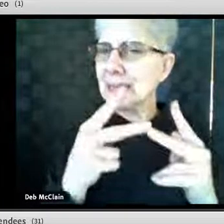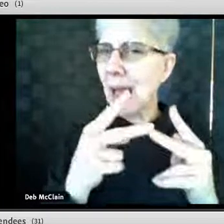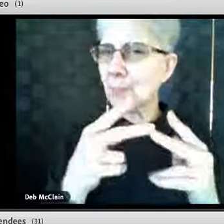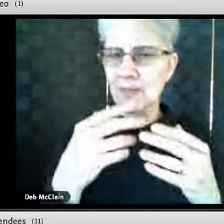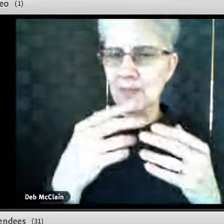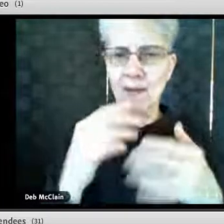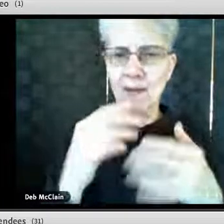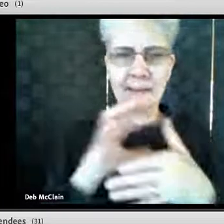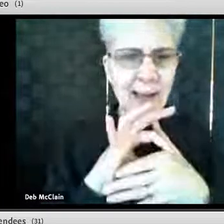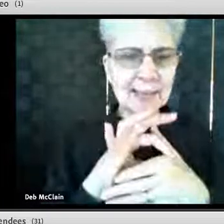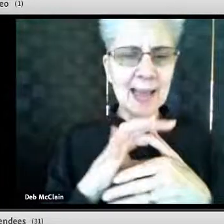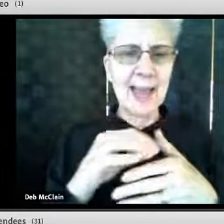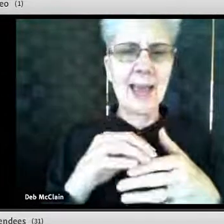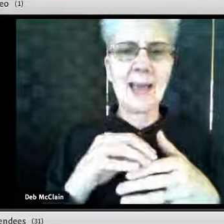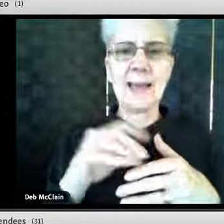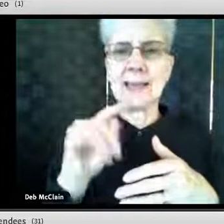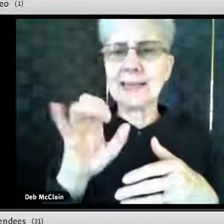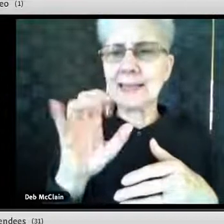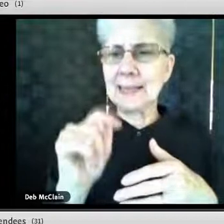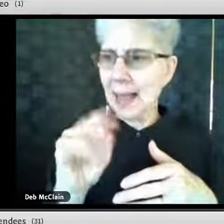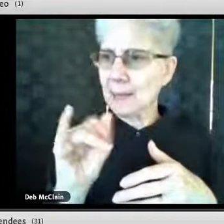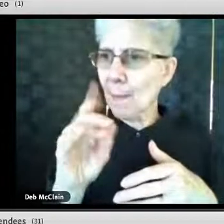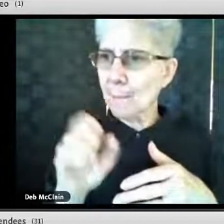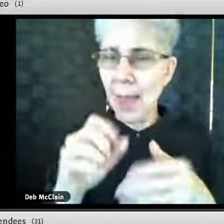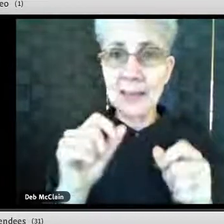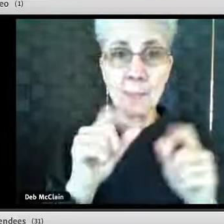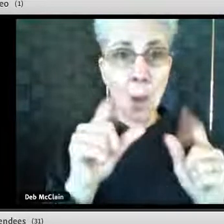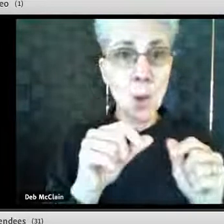Your types of content, your text-based posts,